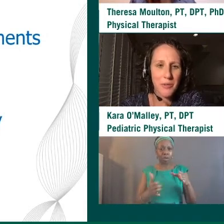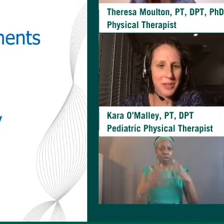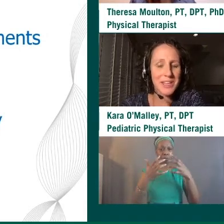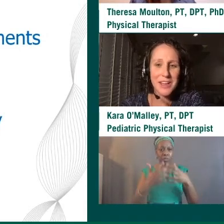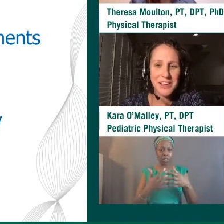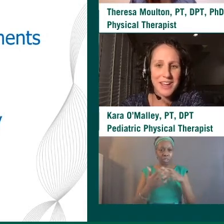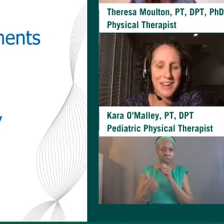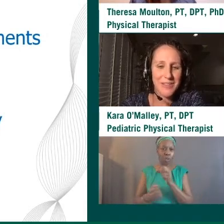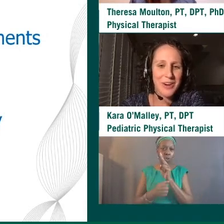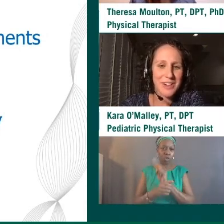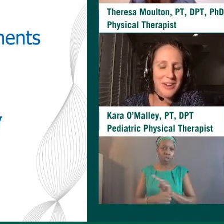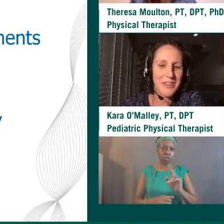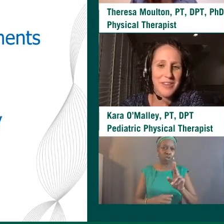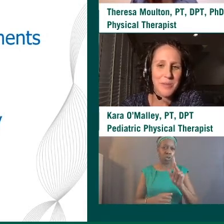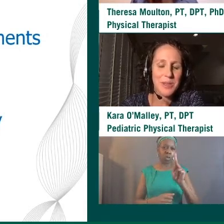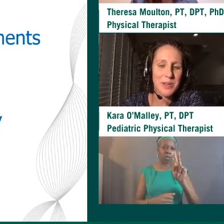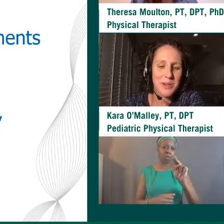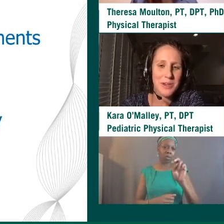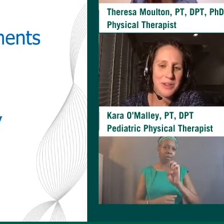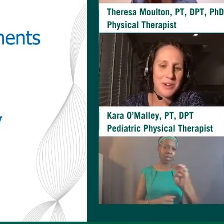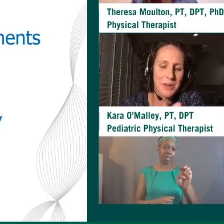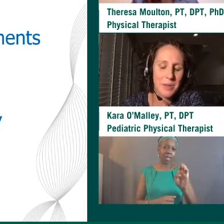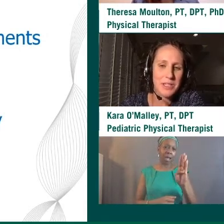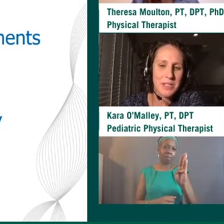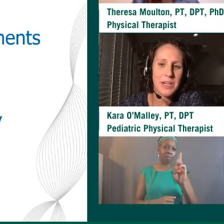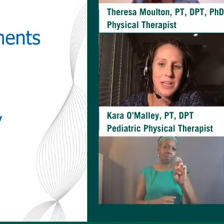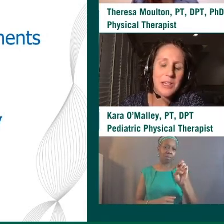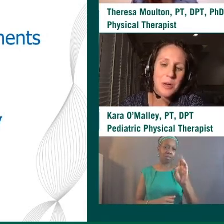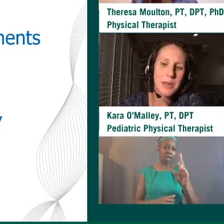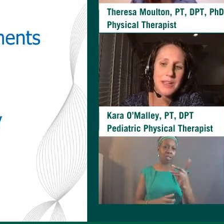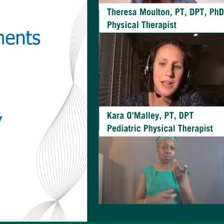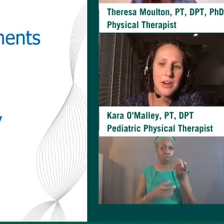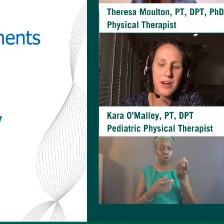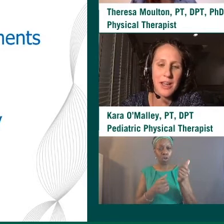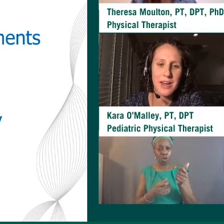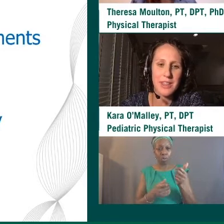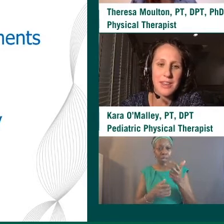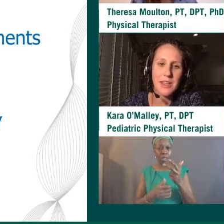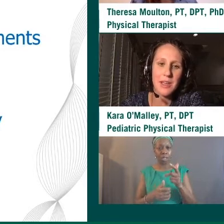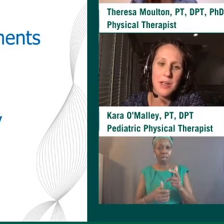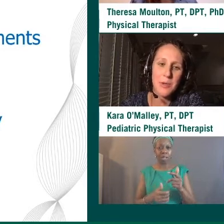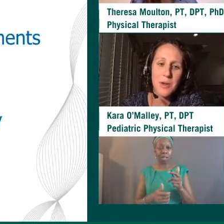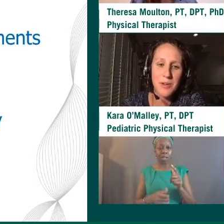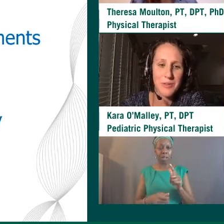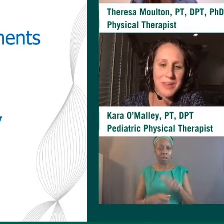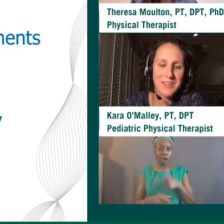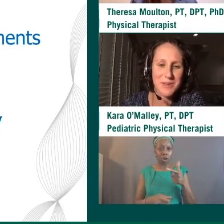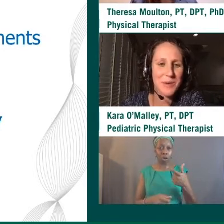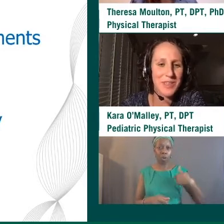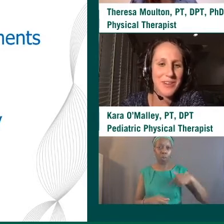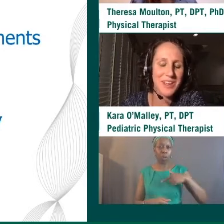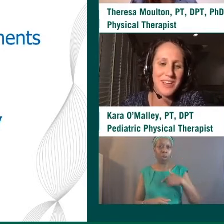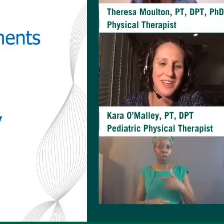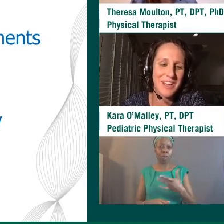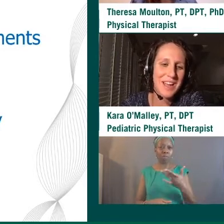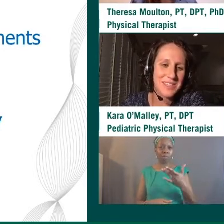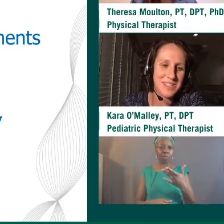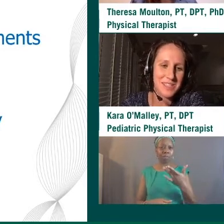We're really lucky to have Larke and her family talking a little bit later. And I think they will hopefully have some really great ideas